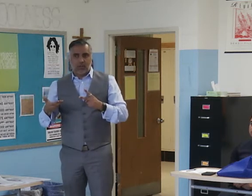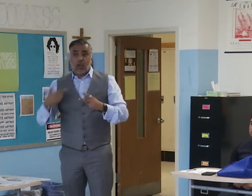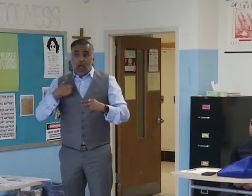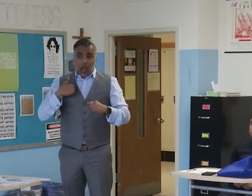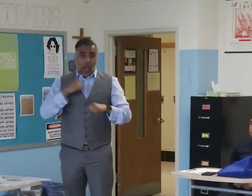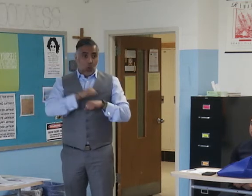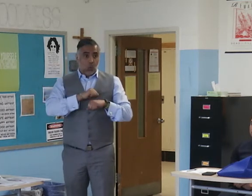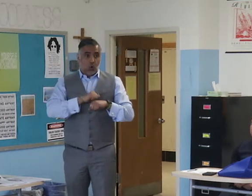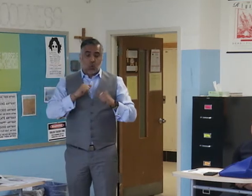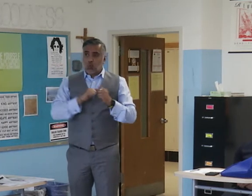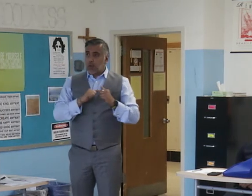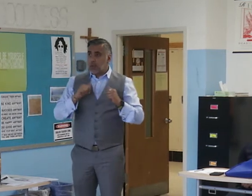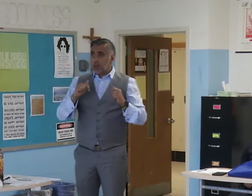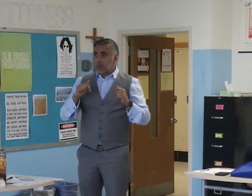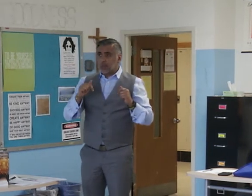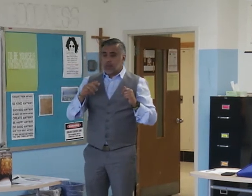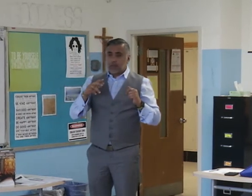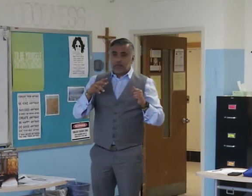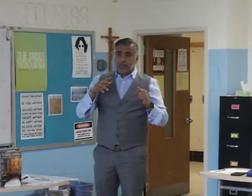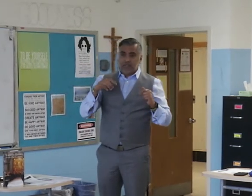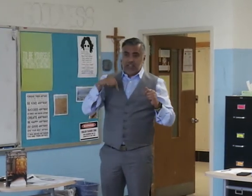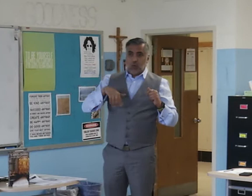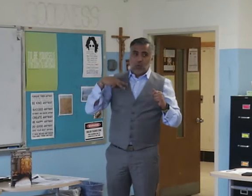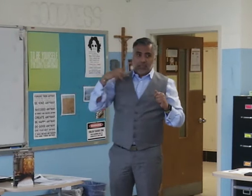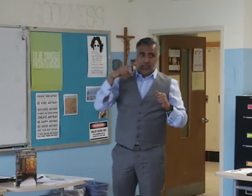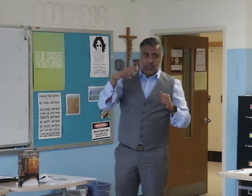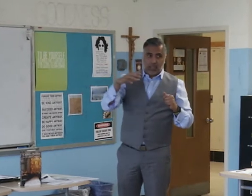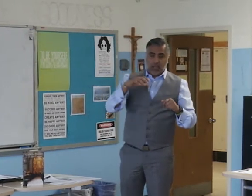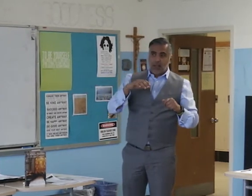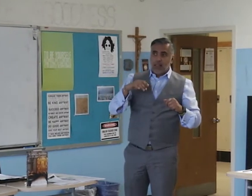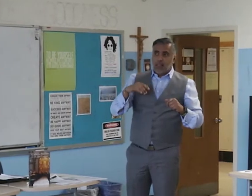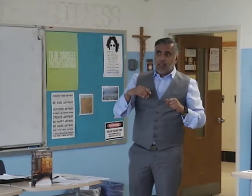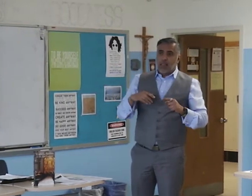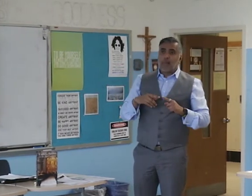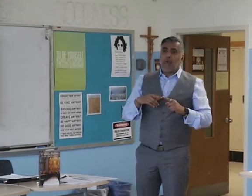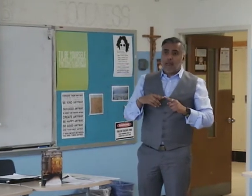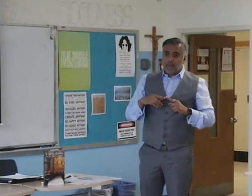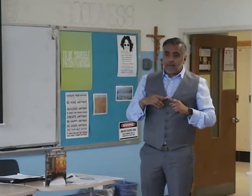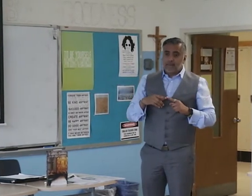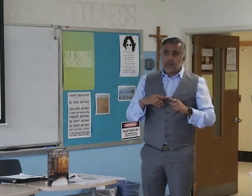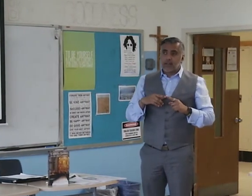large for the last 16 years here in Washington, and it's, particularly those